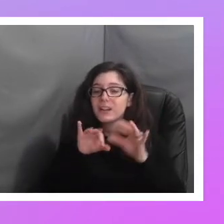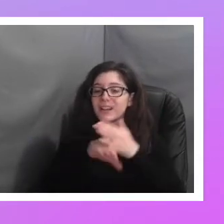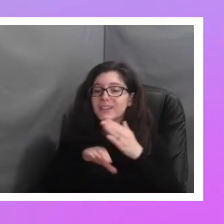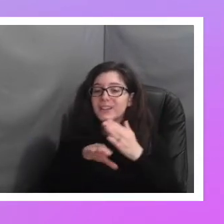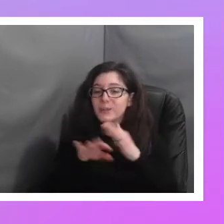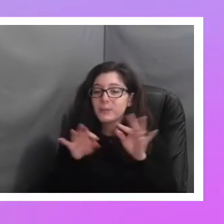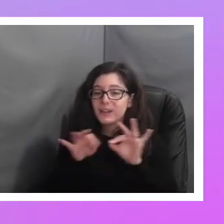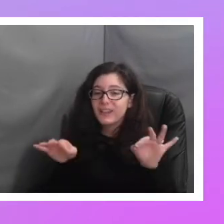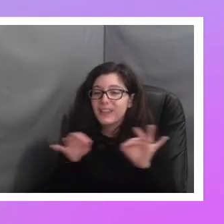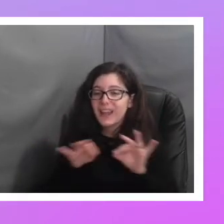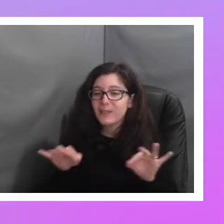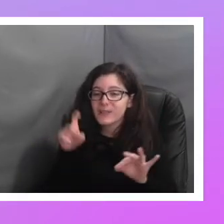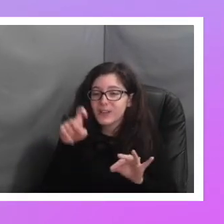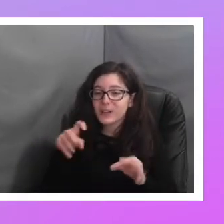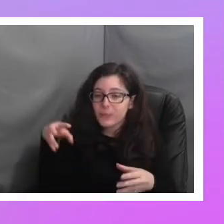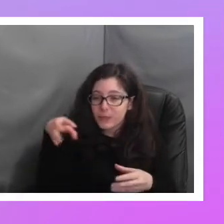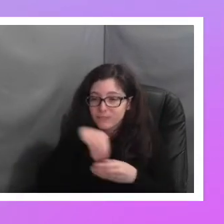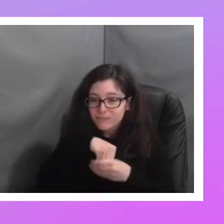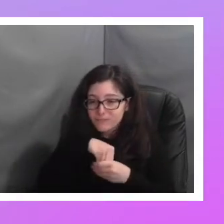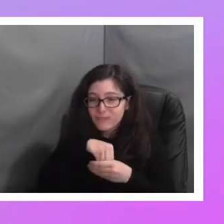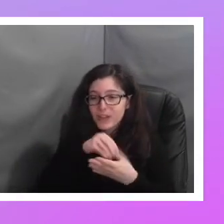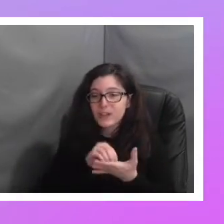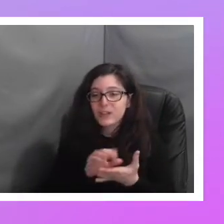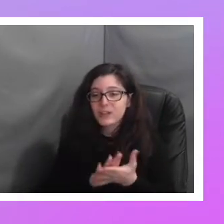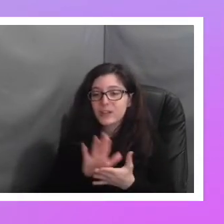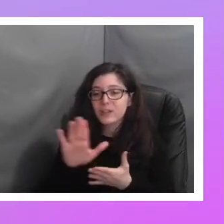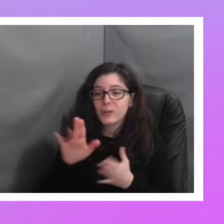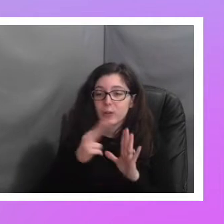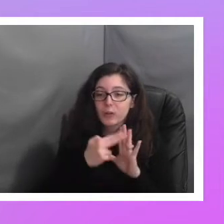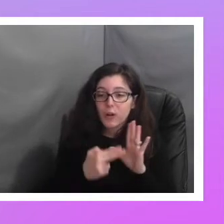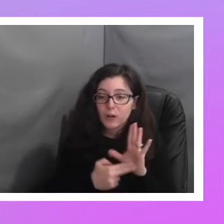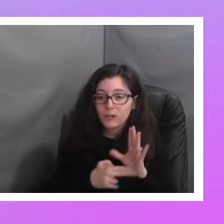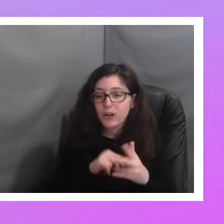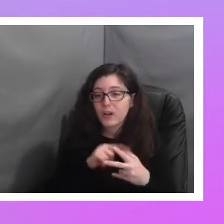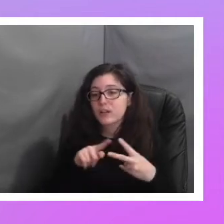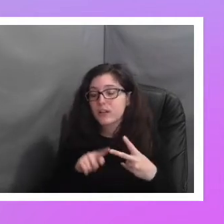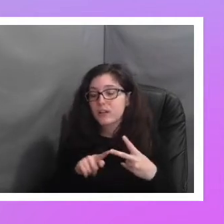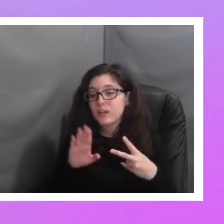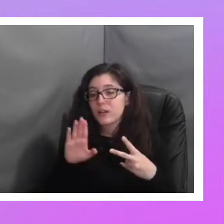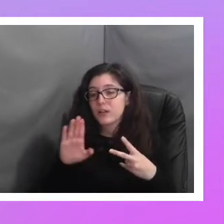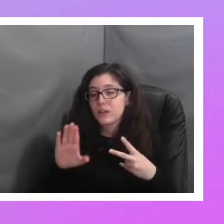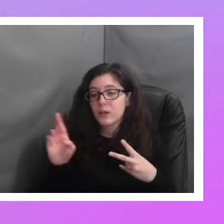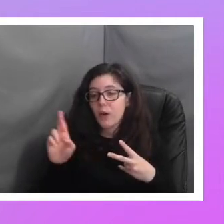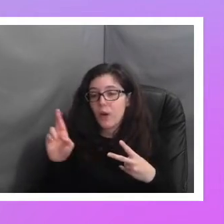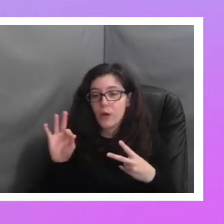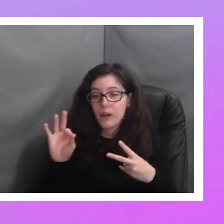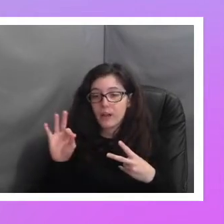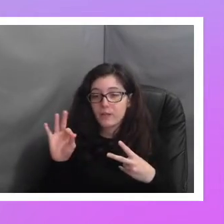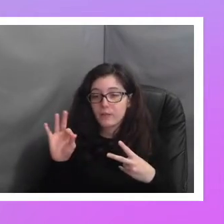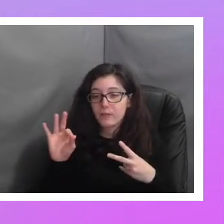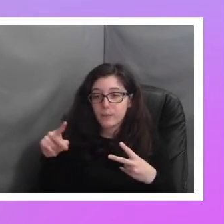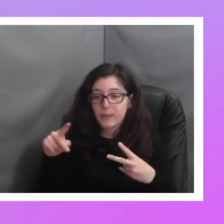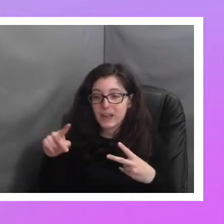in your contracts and in your RFPs and to have a procurement accessibility policy